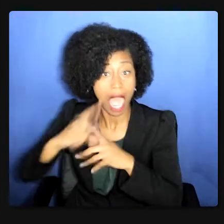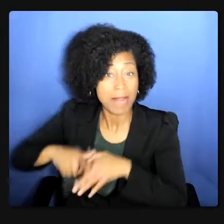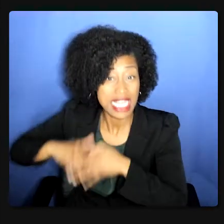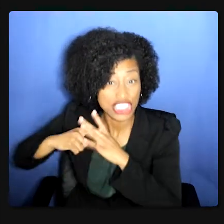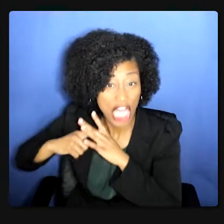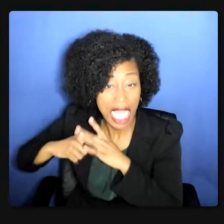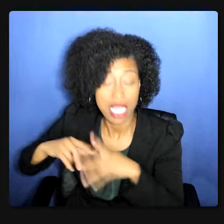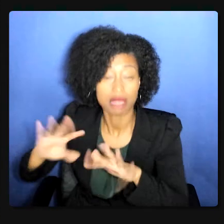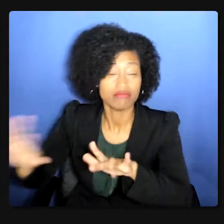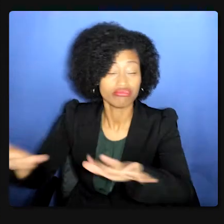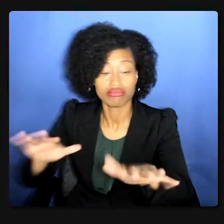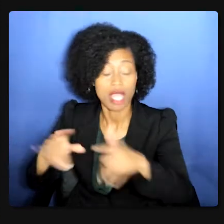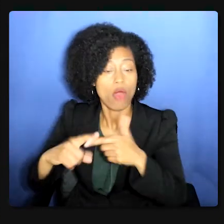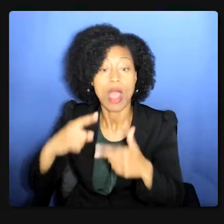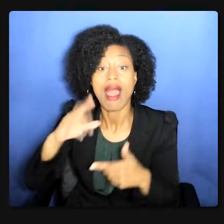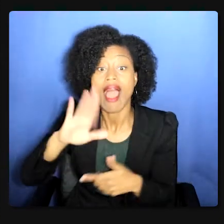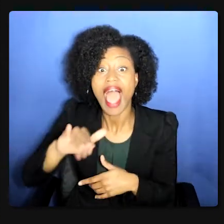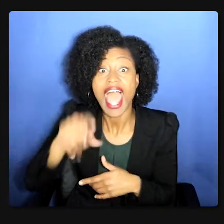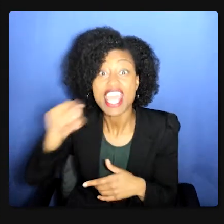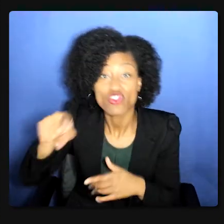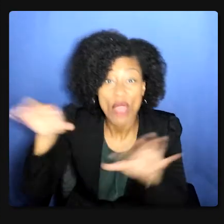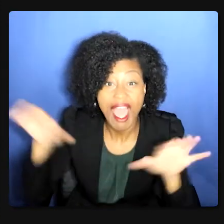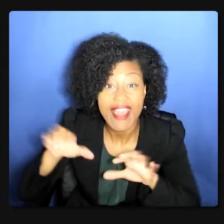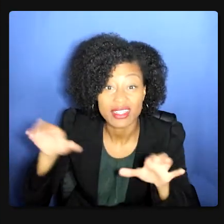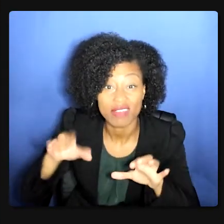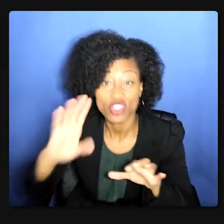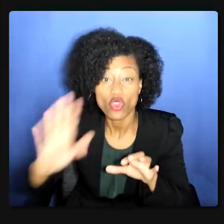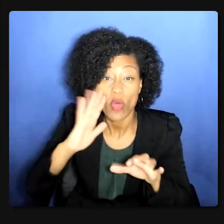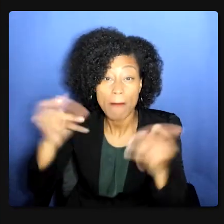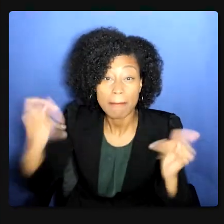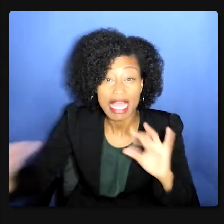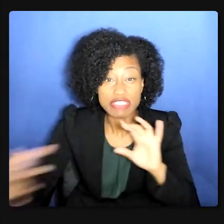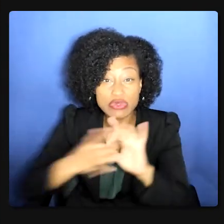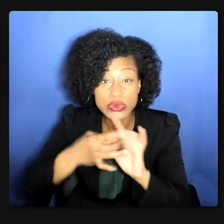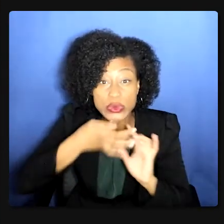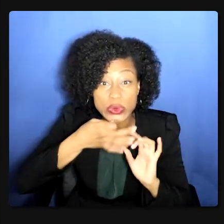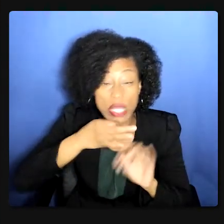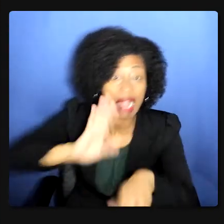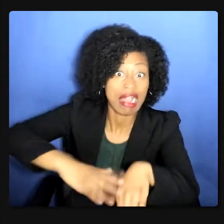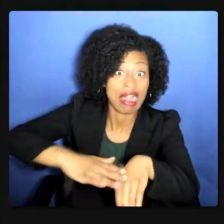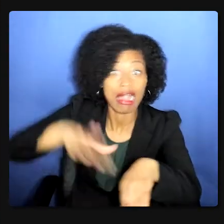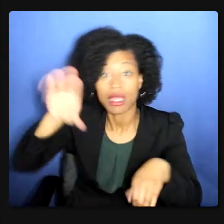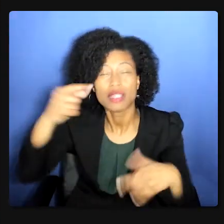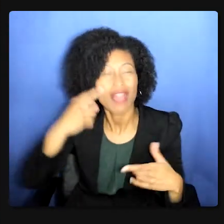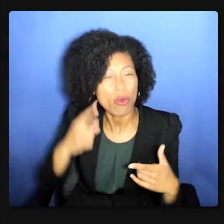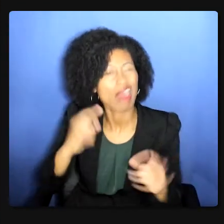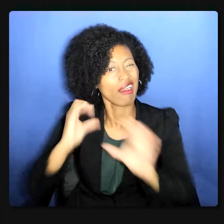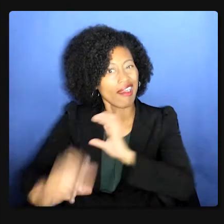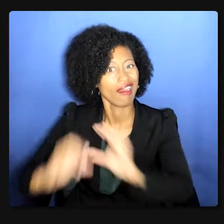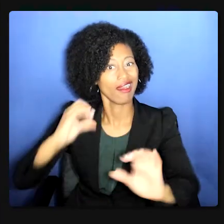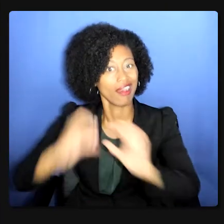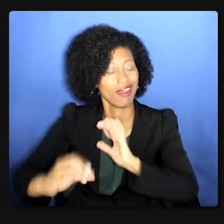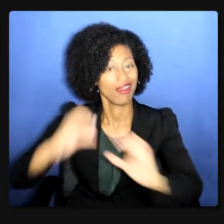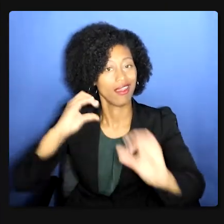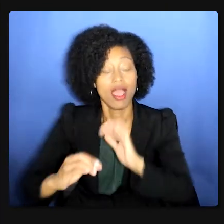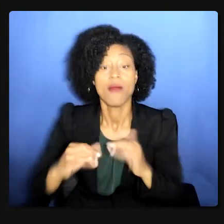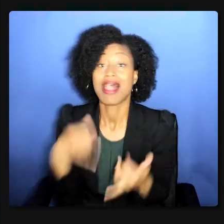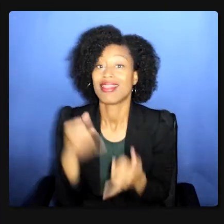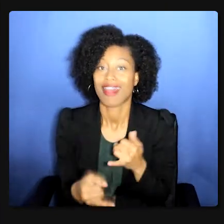And Thundernetes can use the GSDK to tell to game server, "Hey, you're active. You're gonna have some players rolling in, do what's necessary." Right.